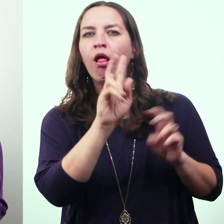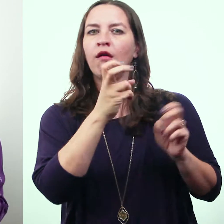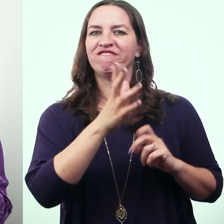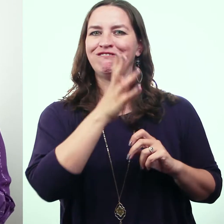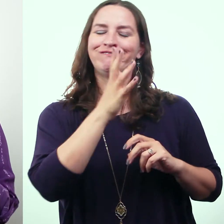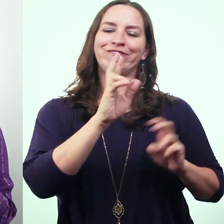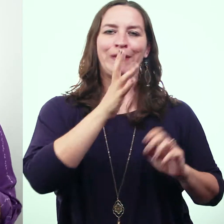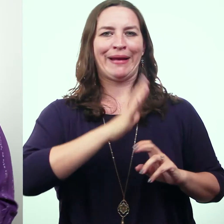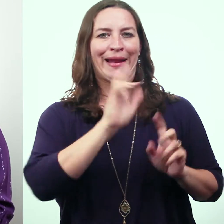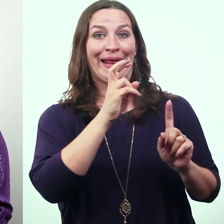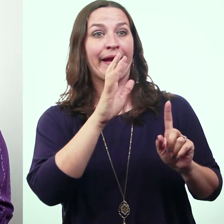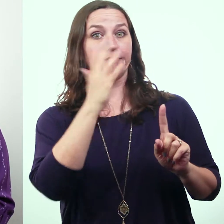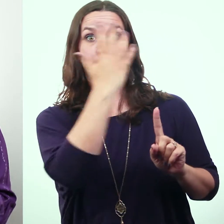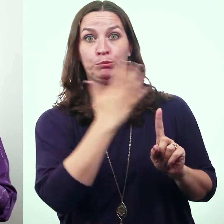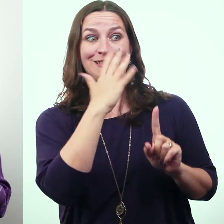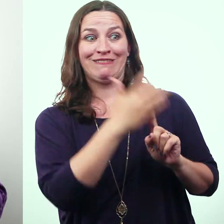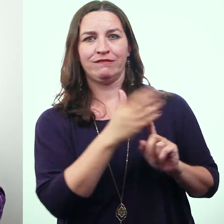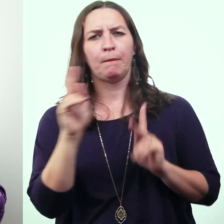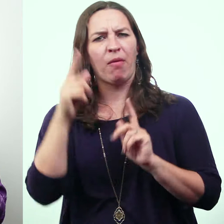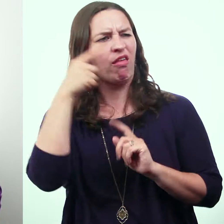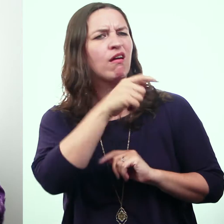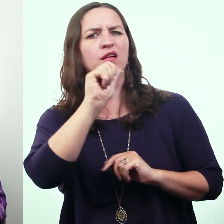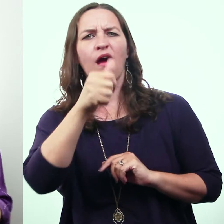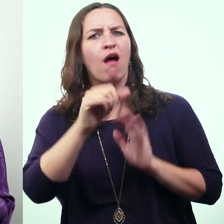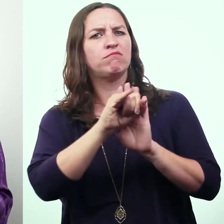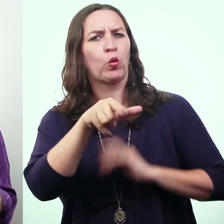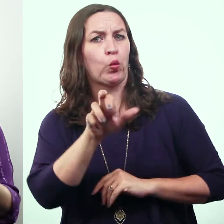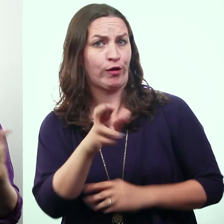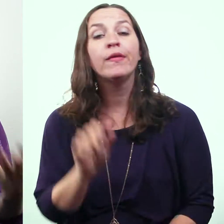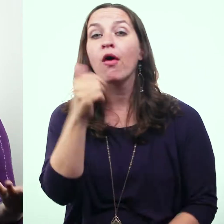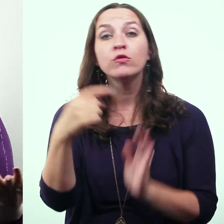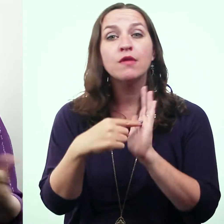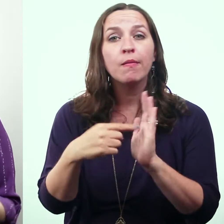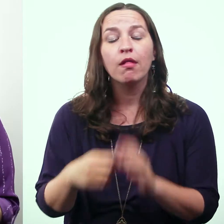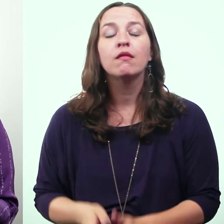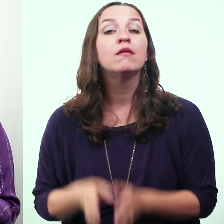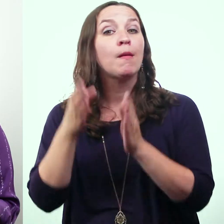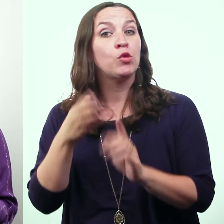kind of standard femininity, may not be seen as queer or someone who is bisexual,